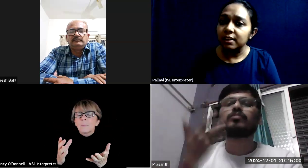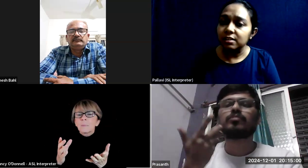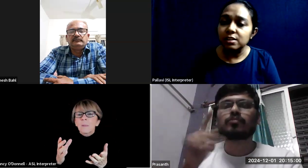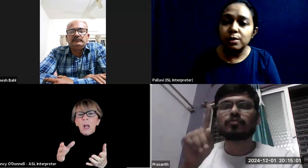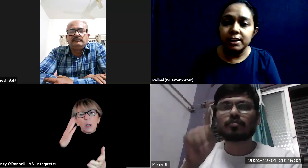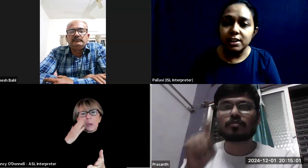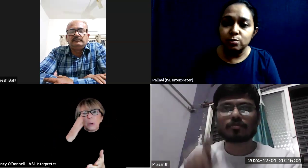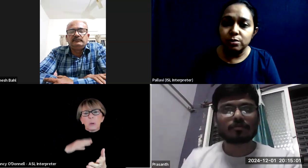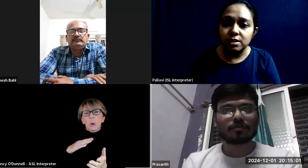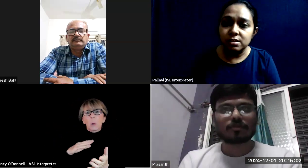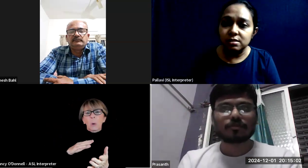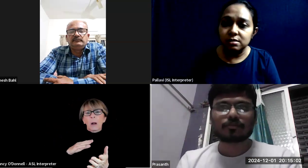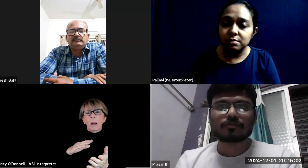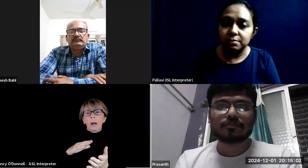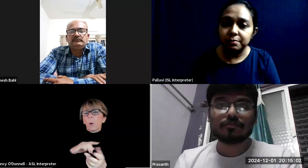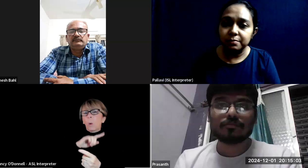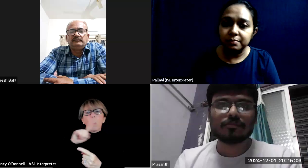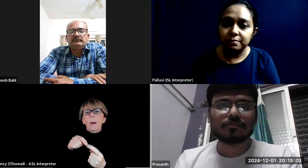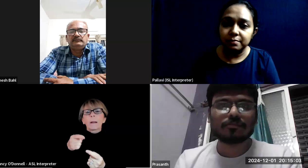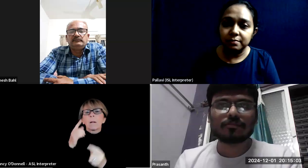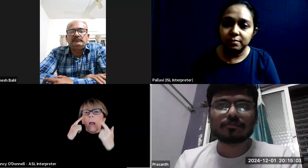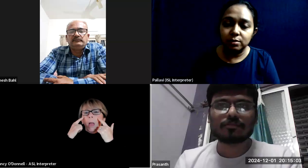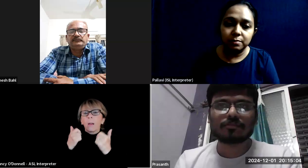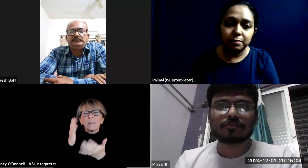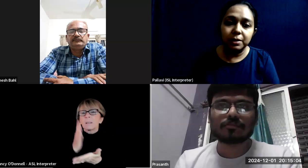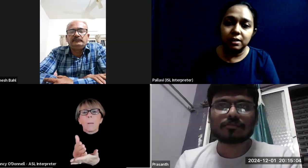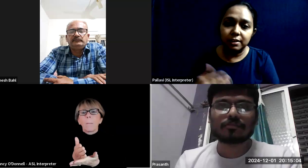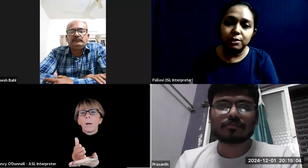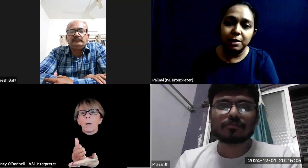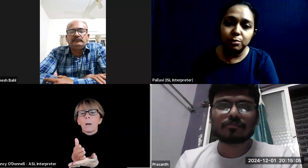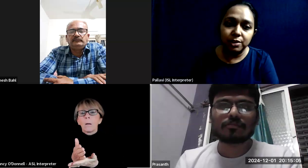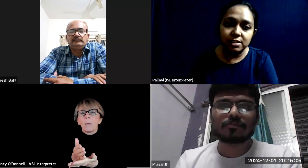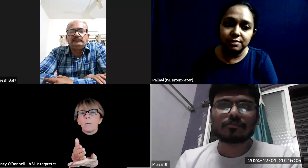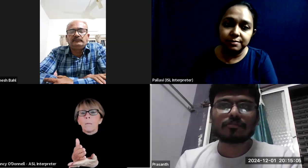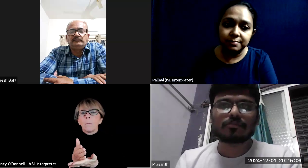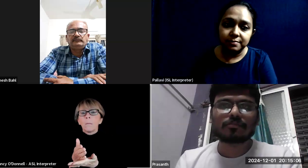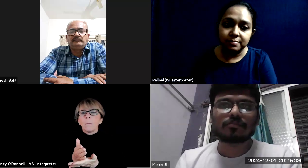like till what age would this remain progressive.